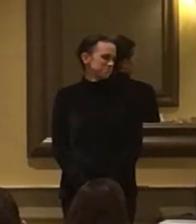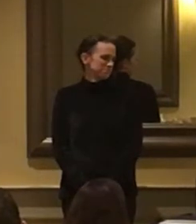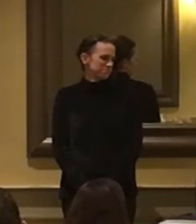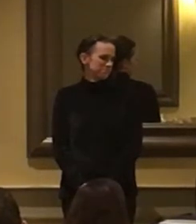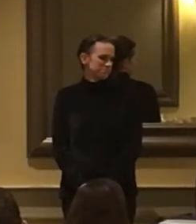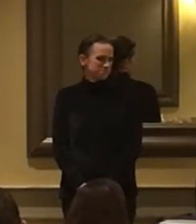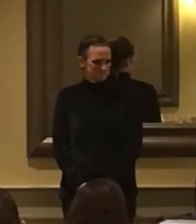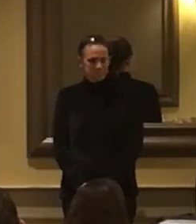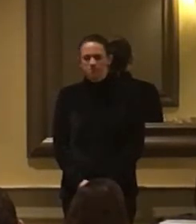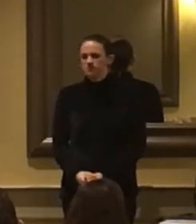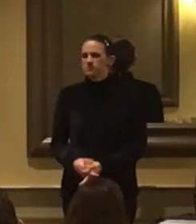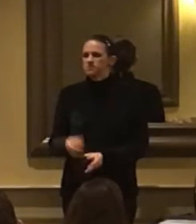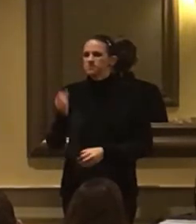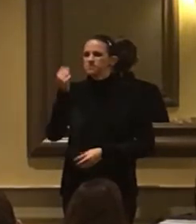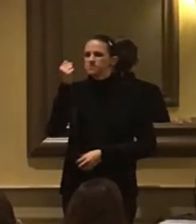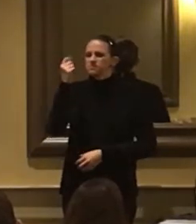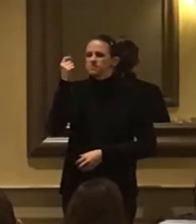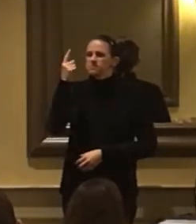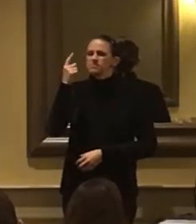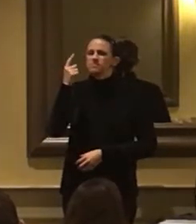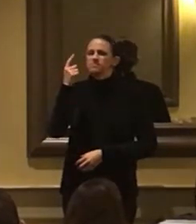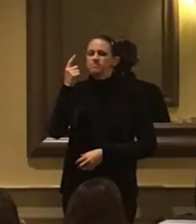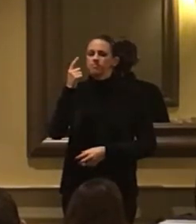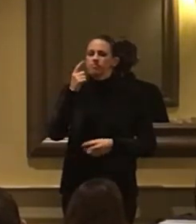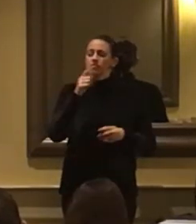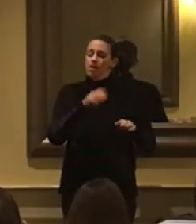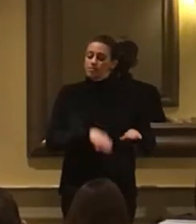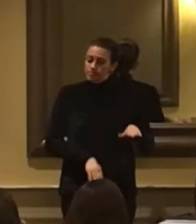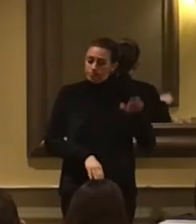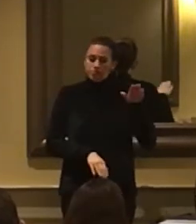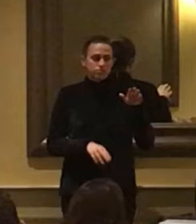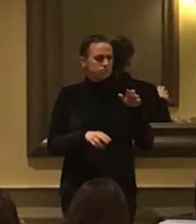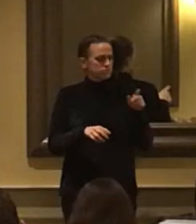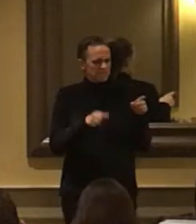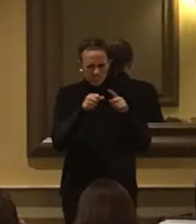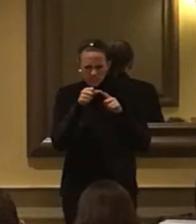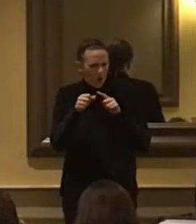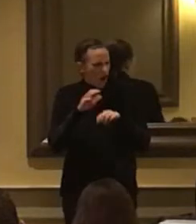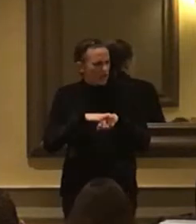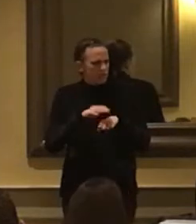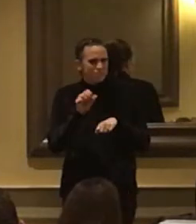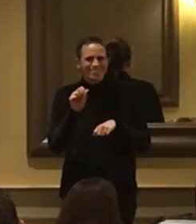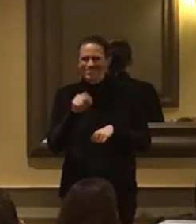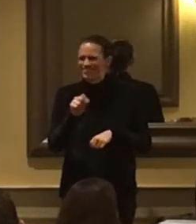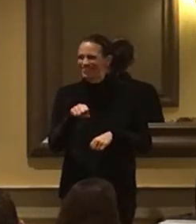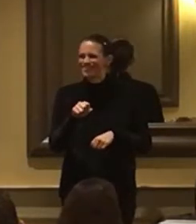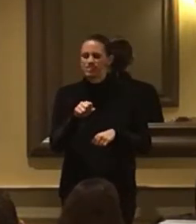Resources that I received helped a lot.